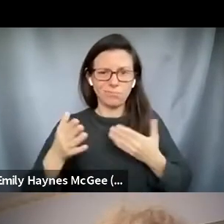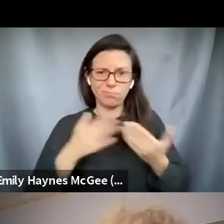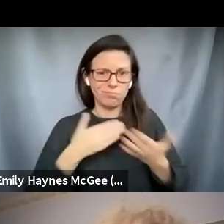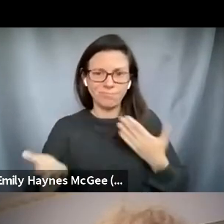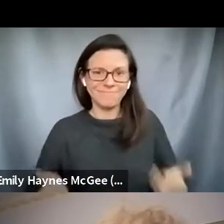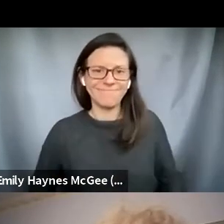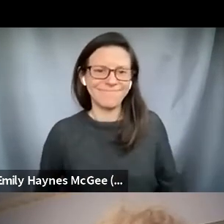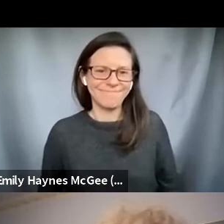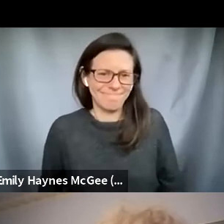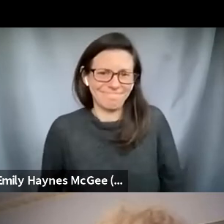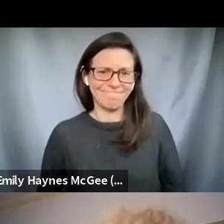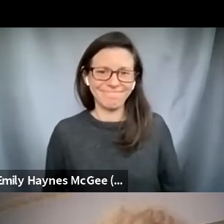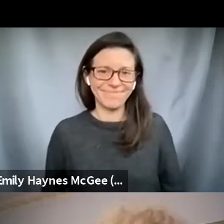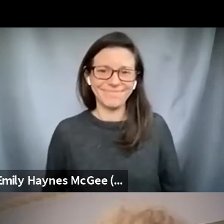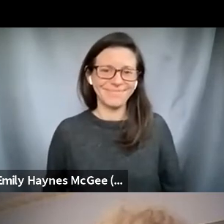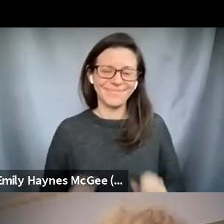No requirement there.